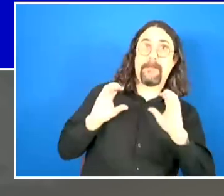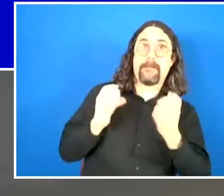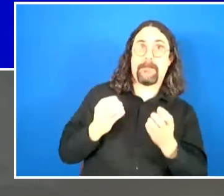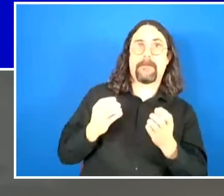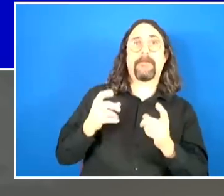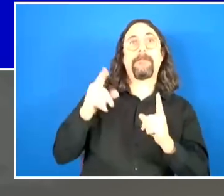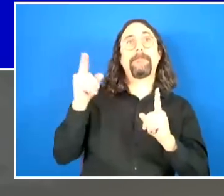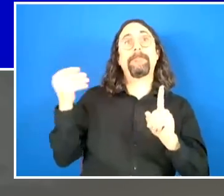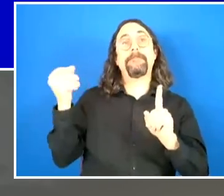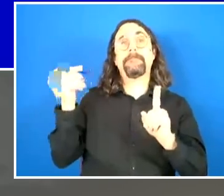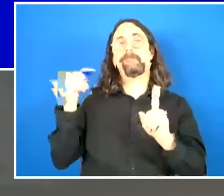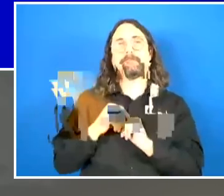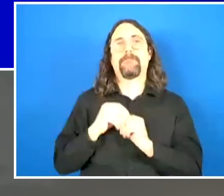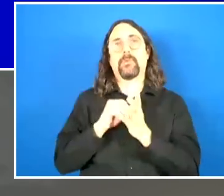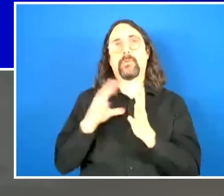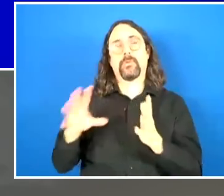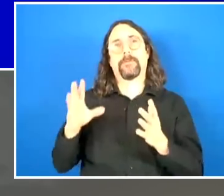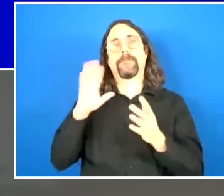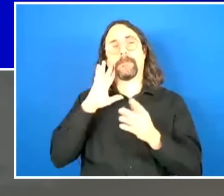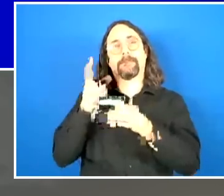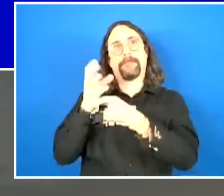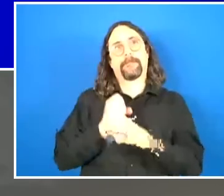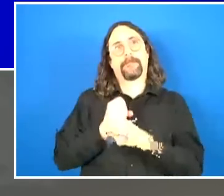CREDIT BUT THEY